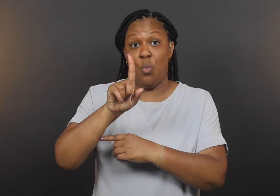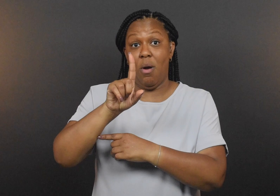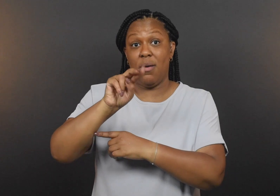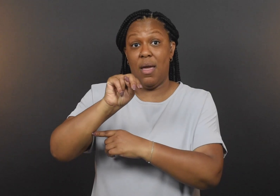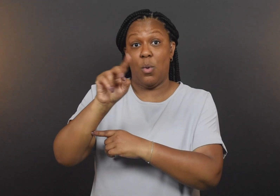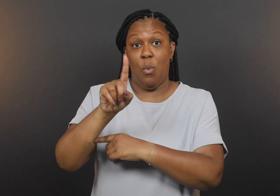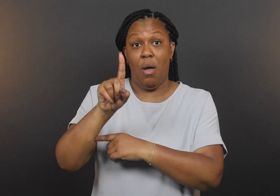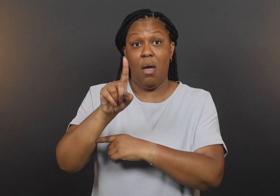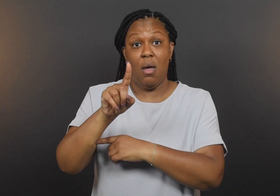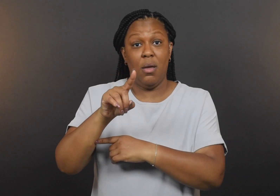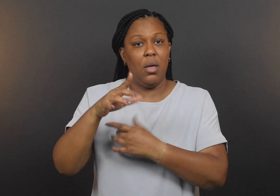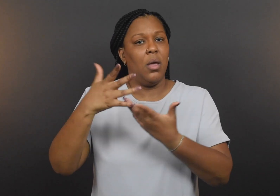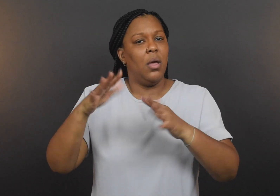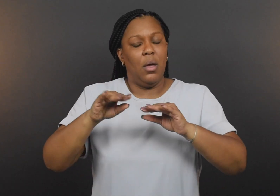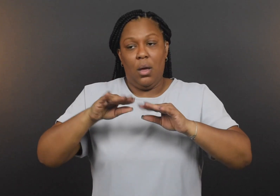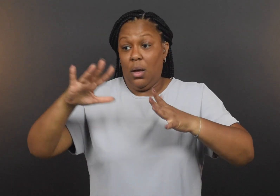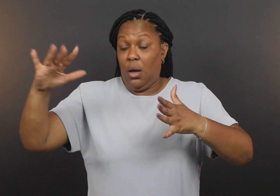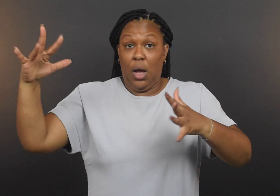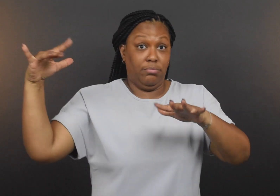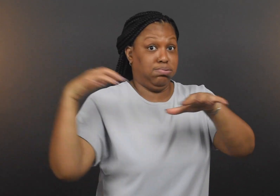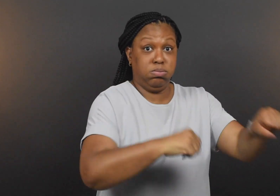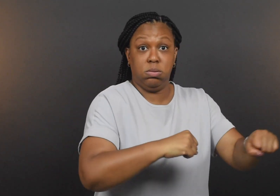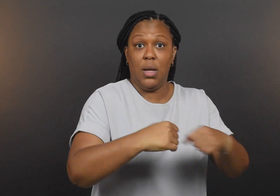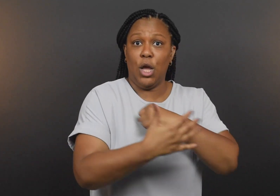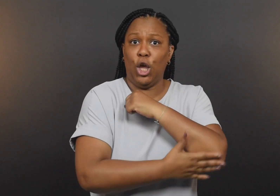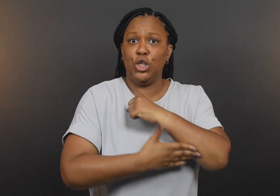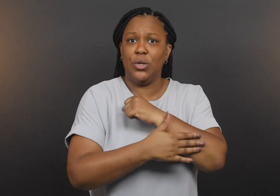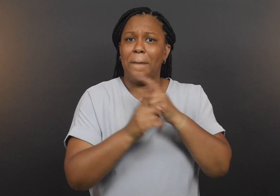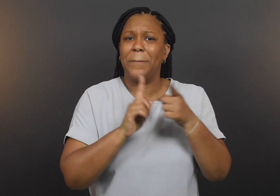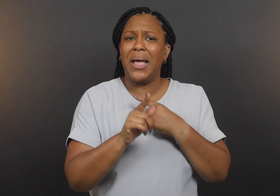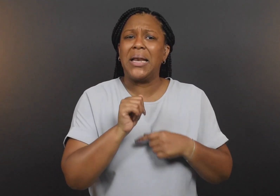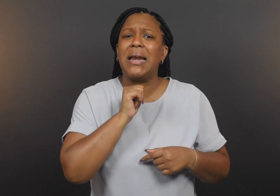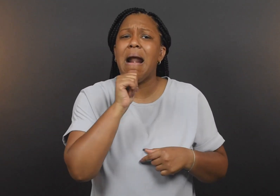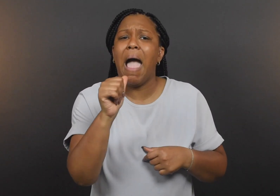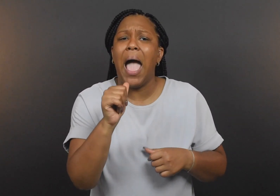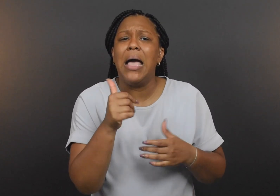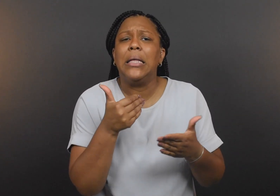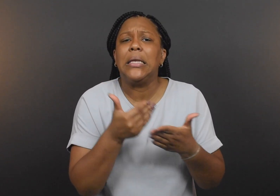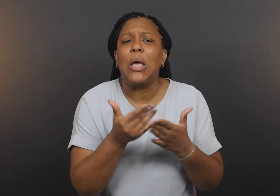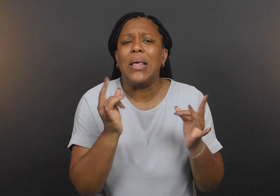H1N1 swept the country, but it was not nearly as deadly as COVID-19 has been.